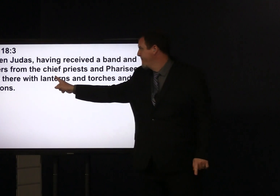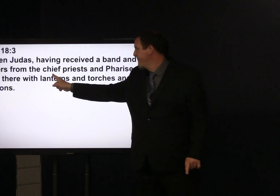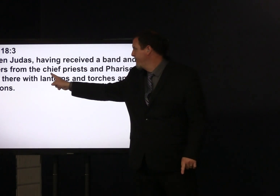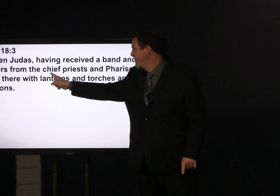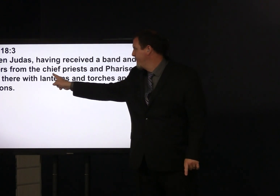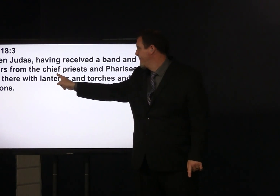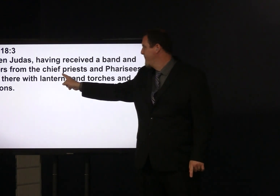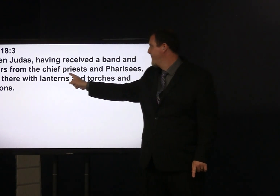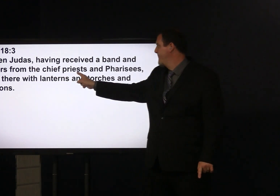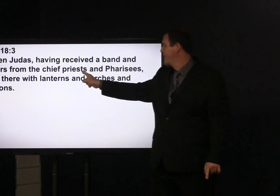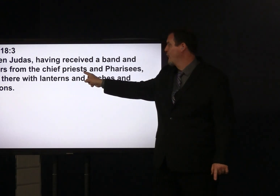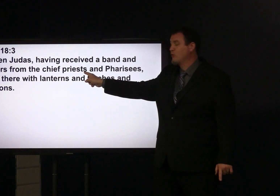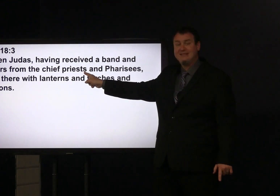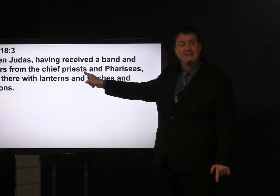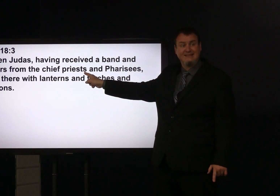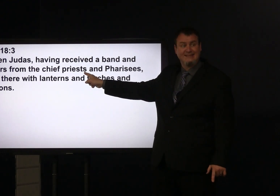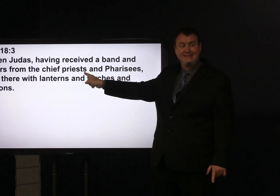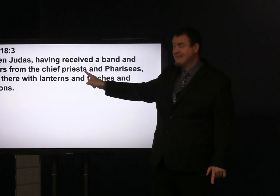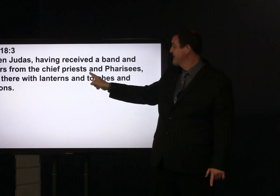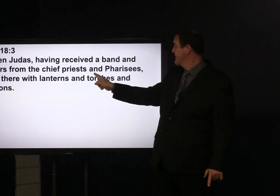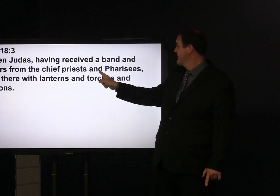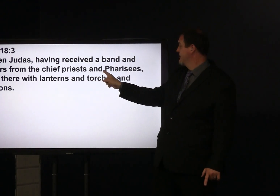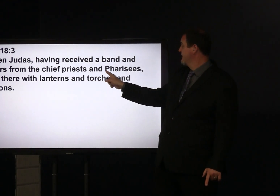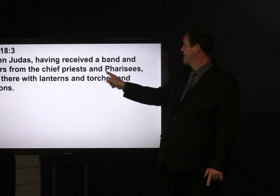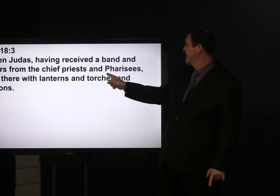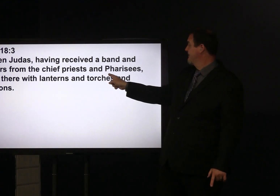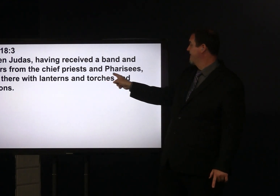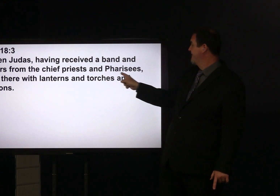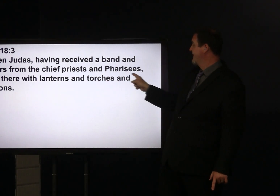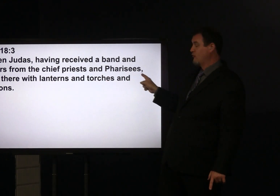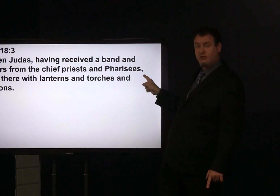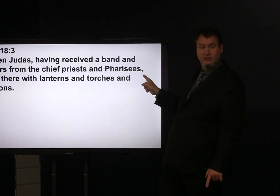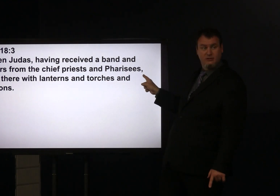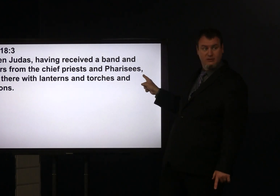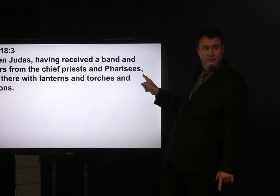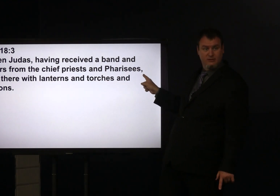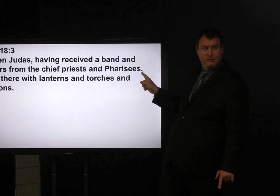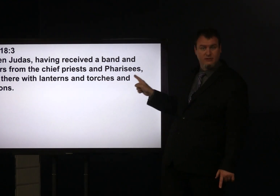notice where the soldiers were from the chief priests and the Pharisees